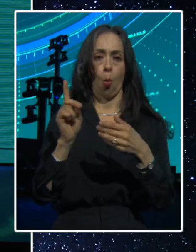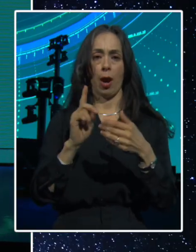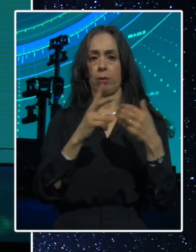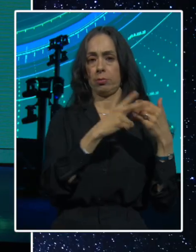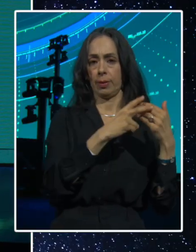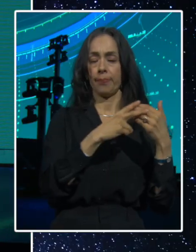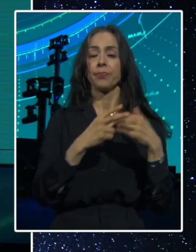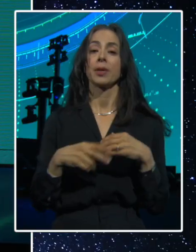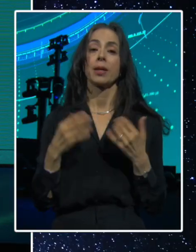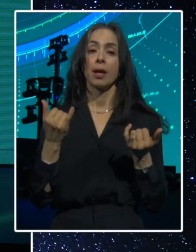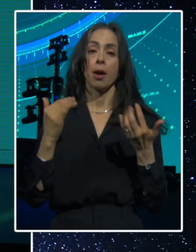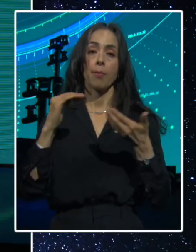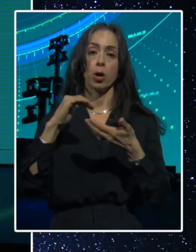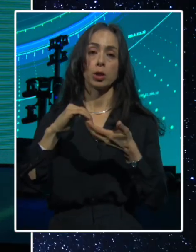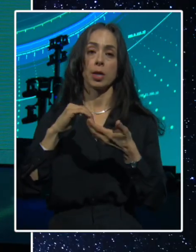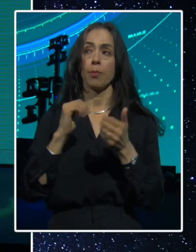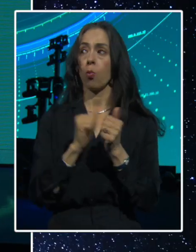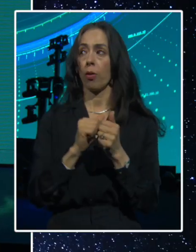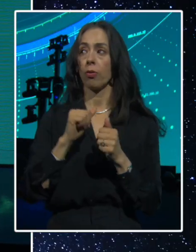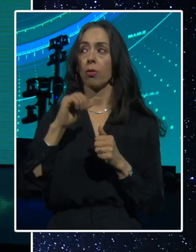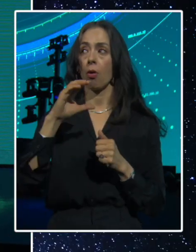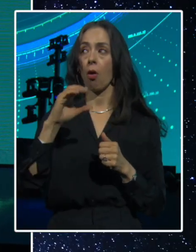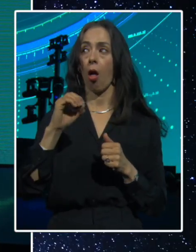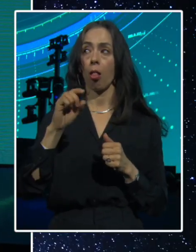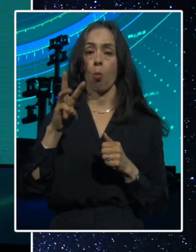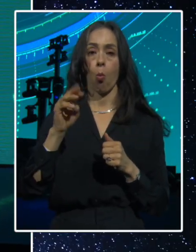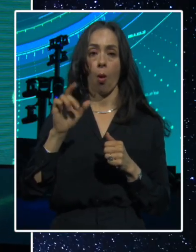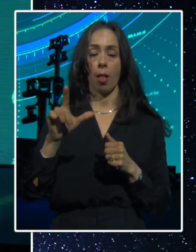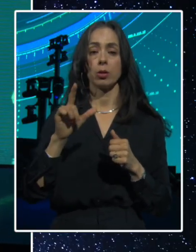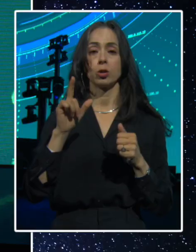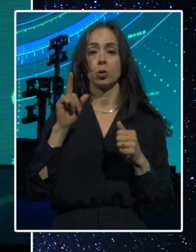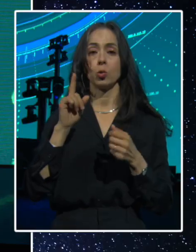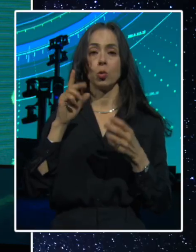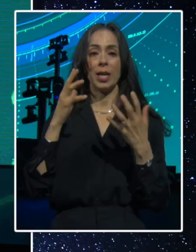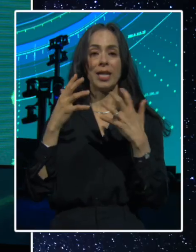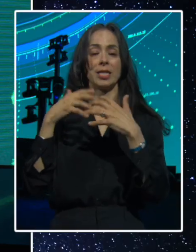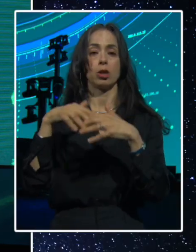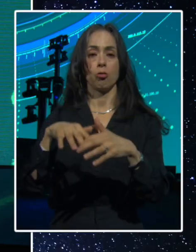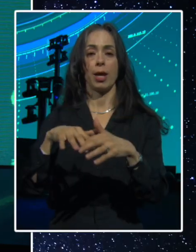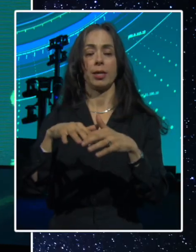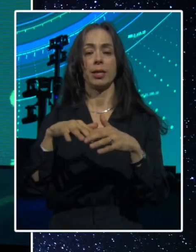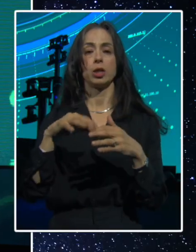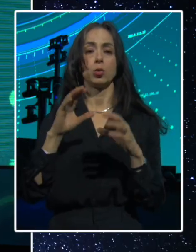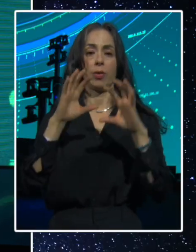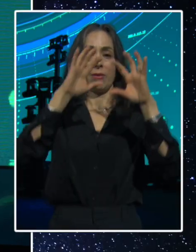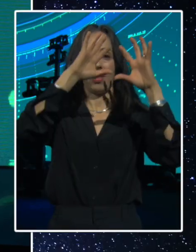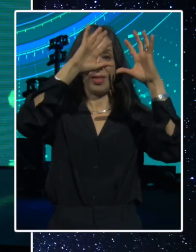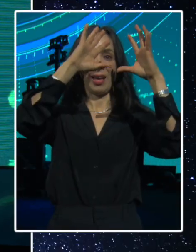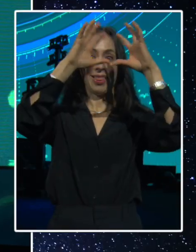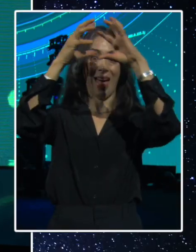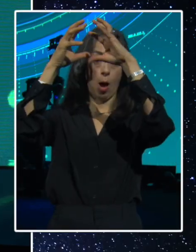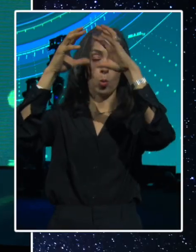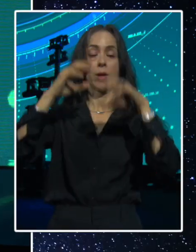And today, we are expanding our partnership with Commvault to integrate HPE Zerto into Commvault Cloud.